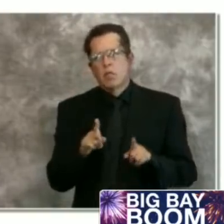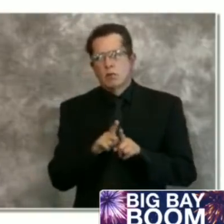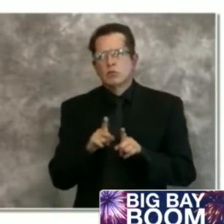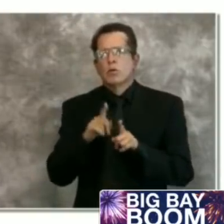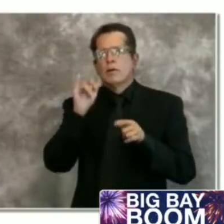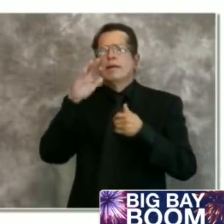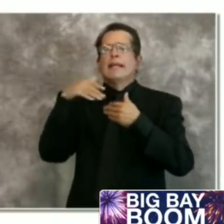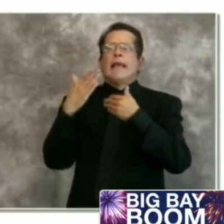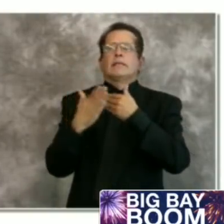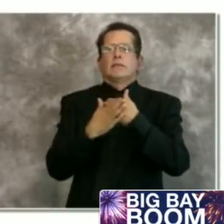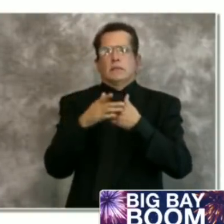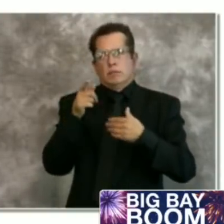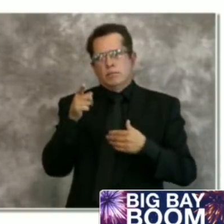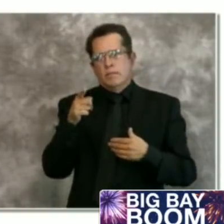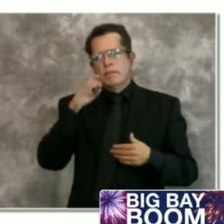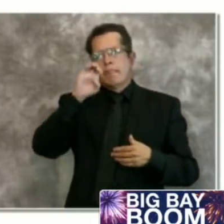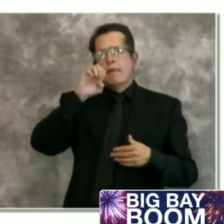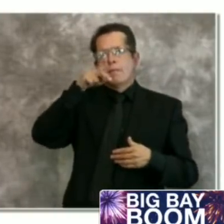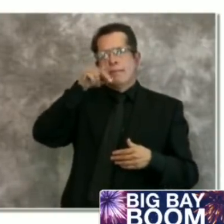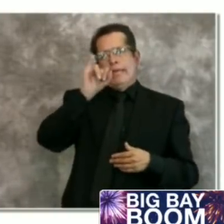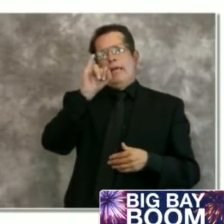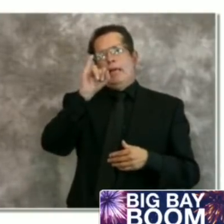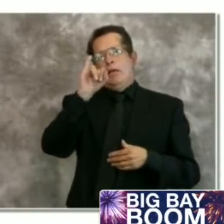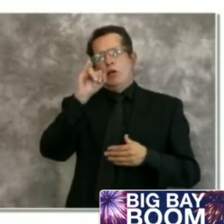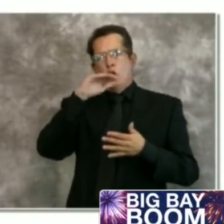RECKONS. TOMORROW AND WEDNESDAY AND LATER IN THE